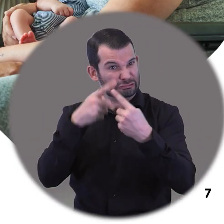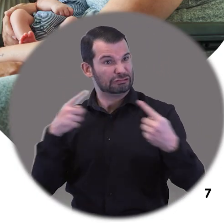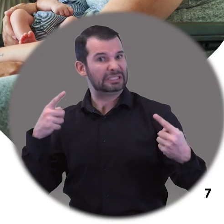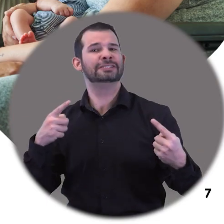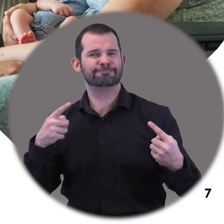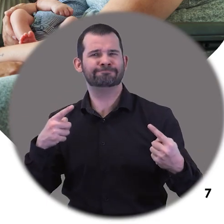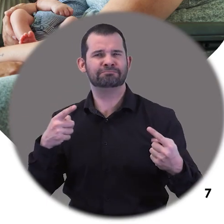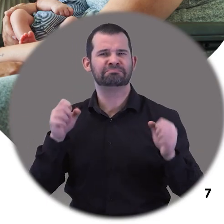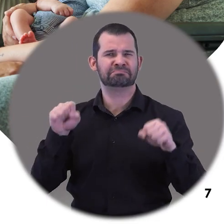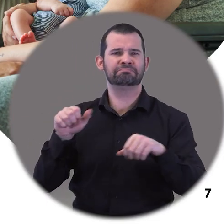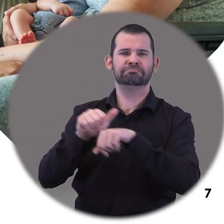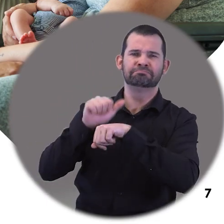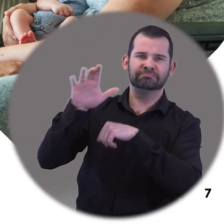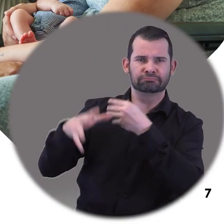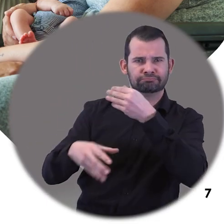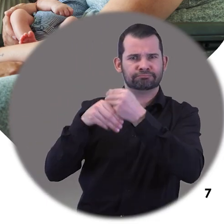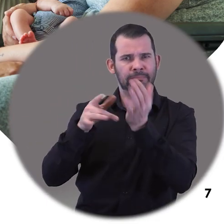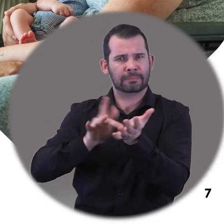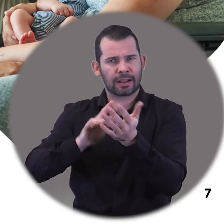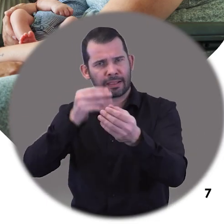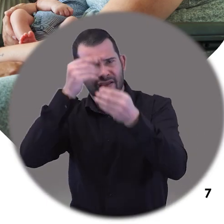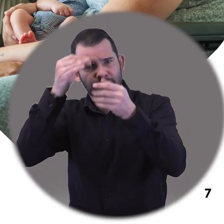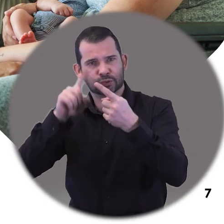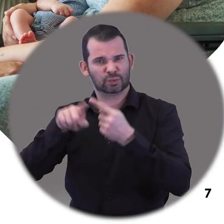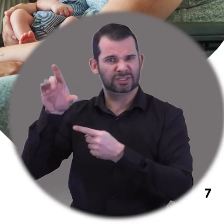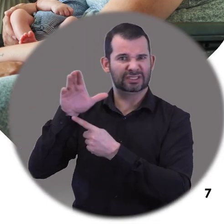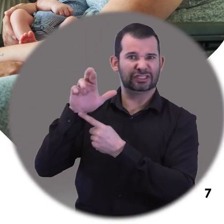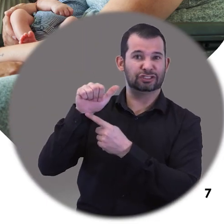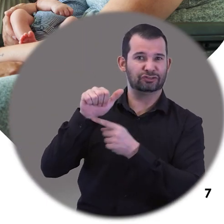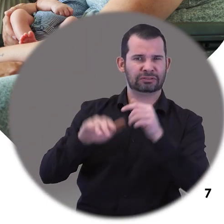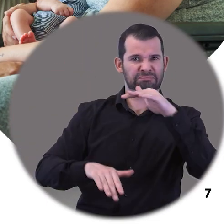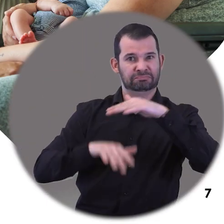you can send additional medical information to the CRA